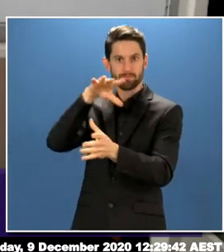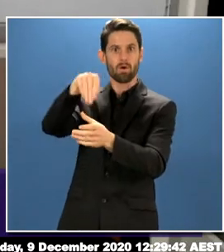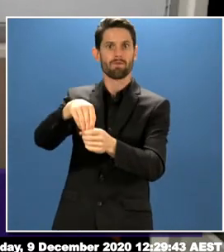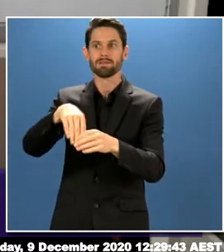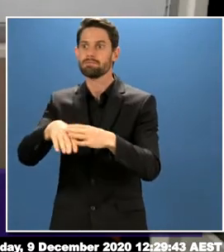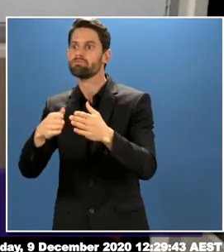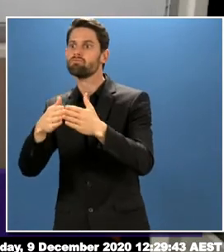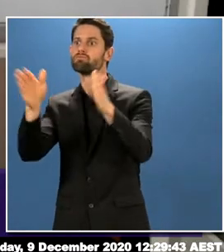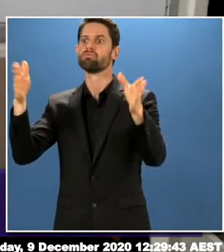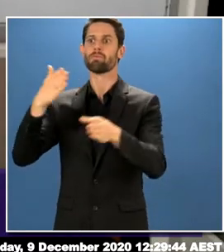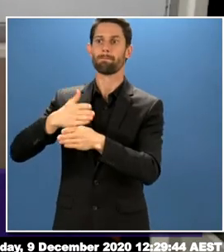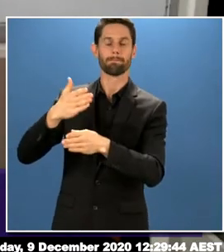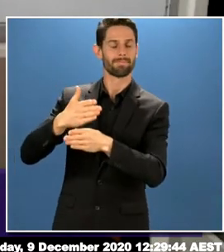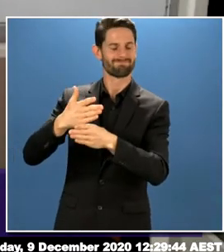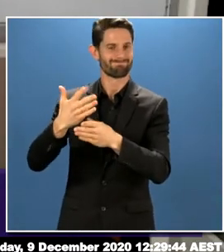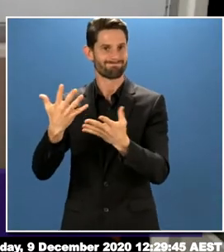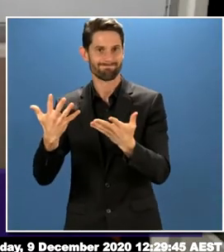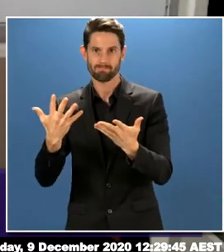The gap is too wide and the opportunities too few.